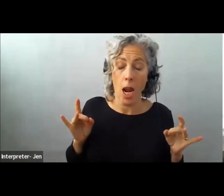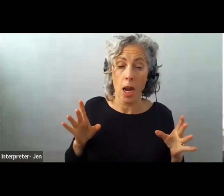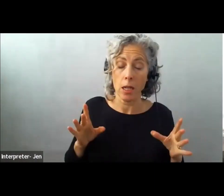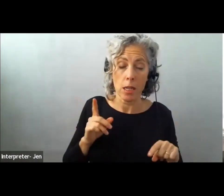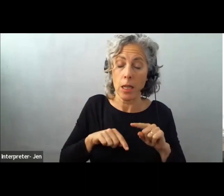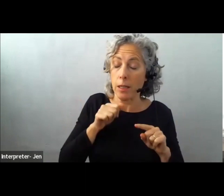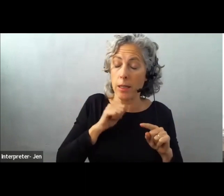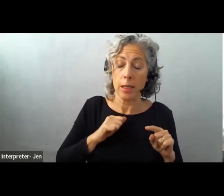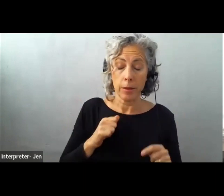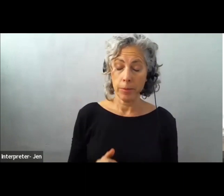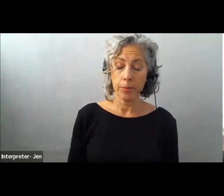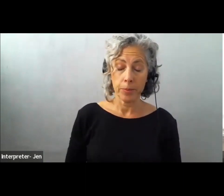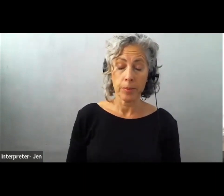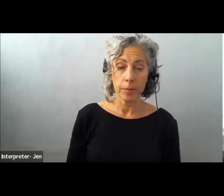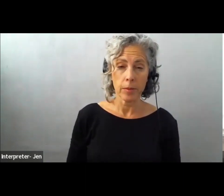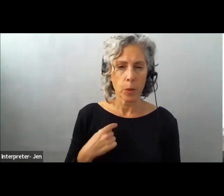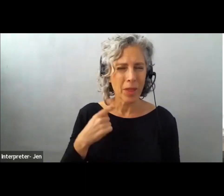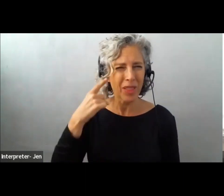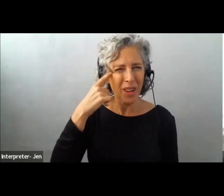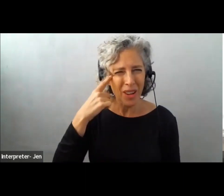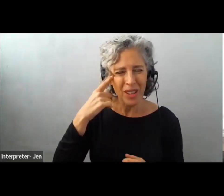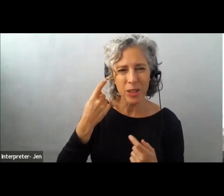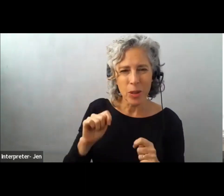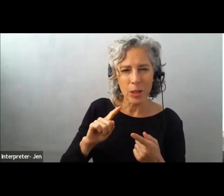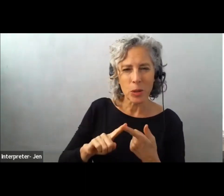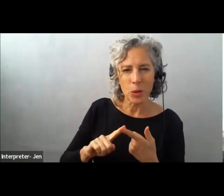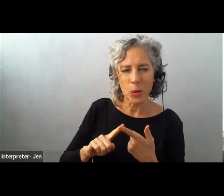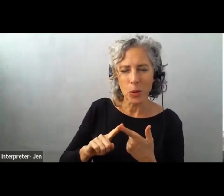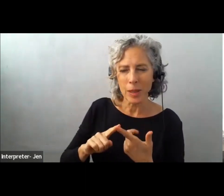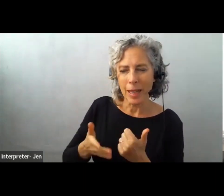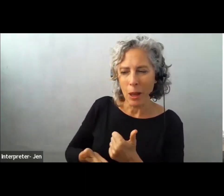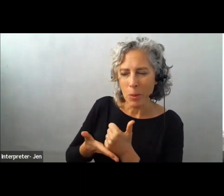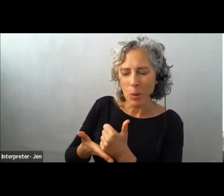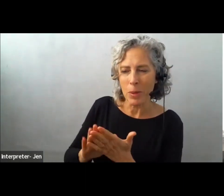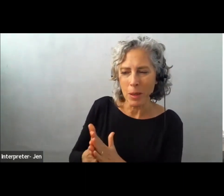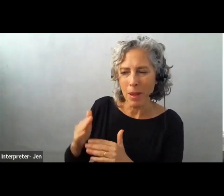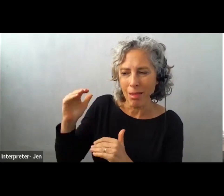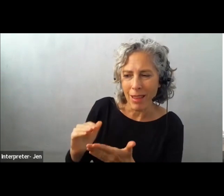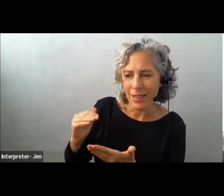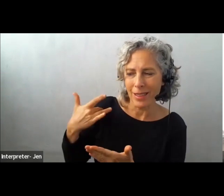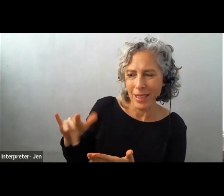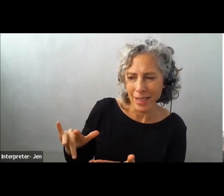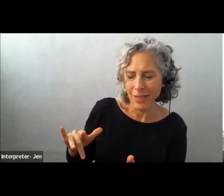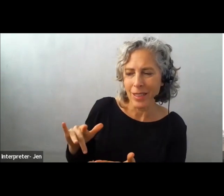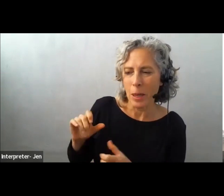And we thought about trying to desensitize him to try to get him to be able to wear a mask.